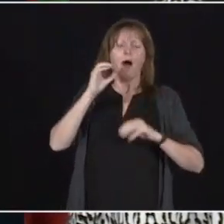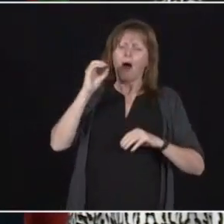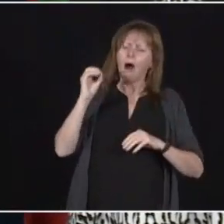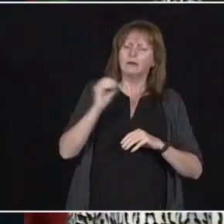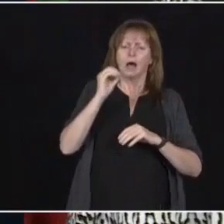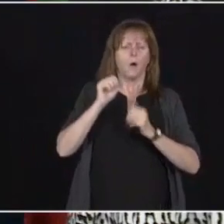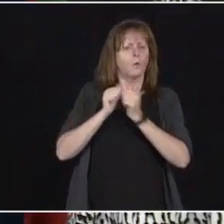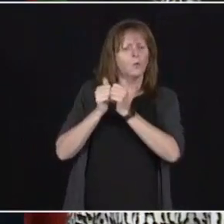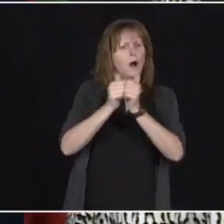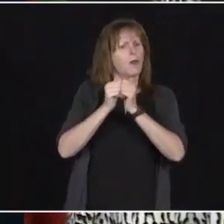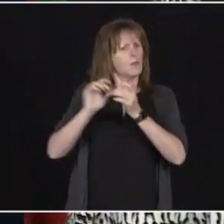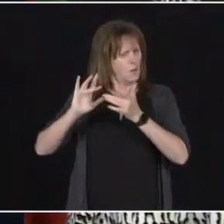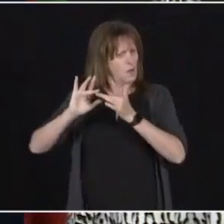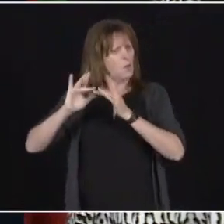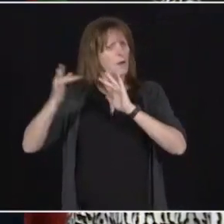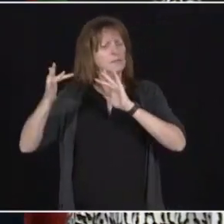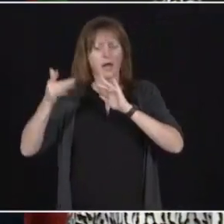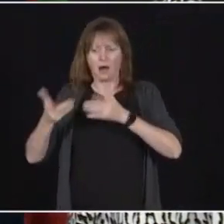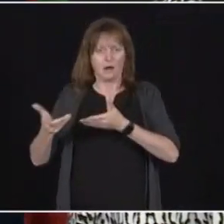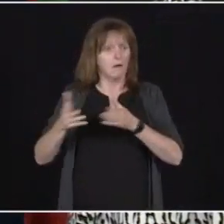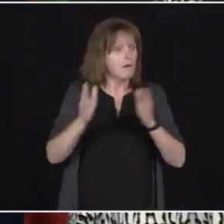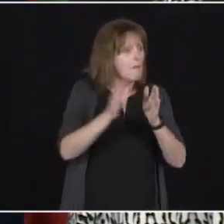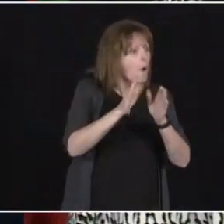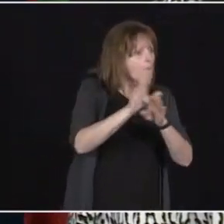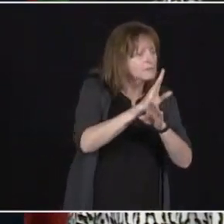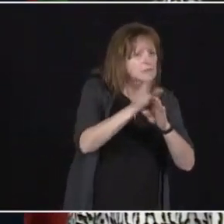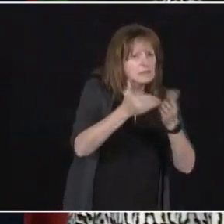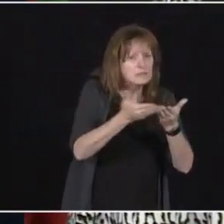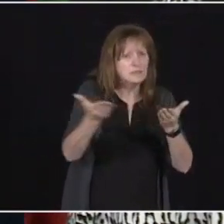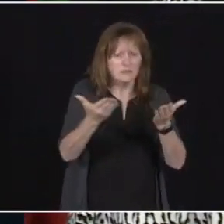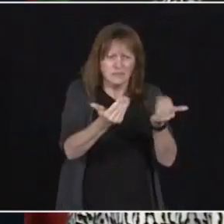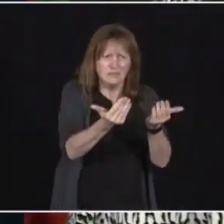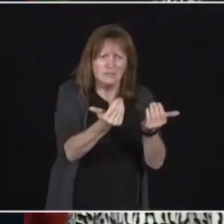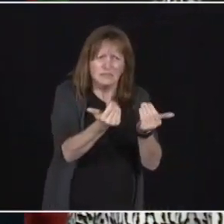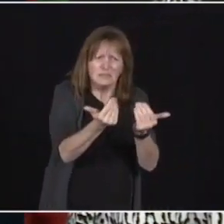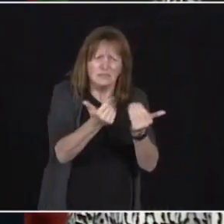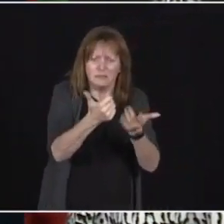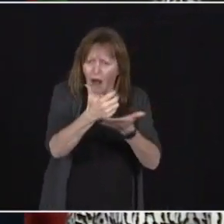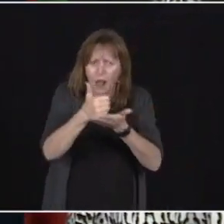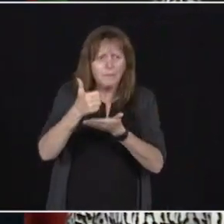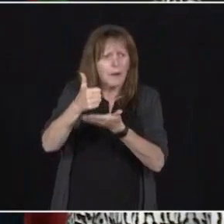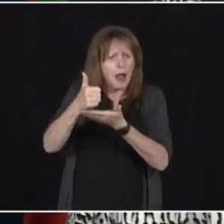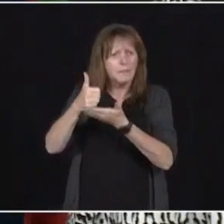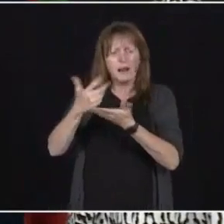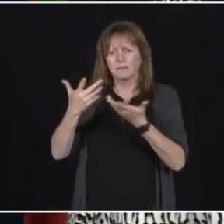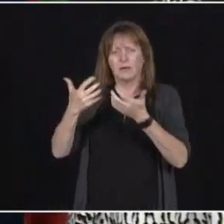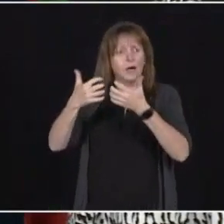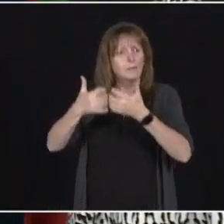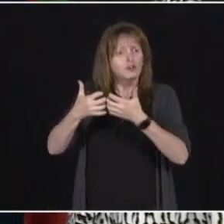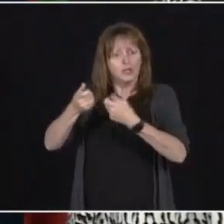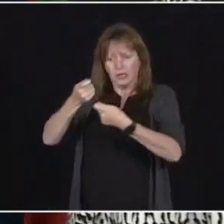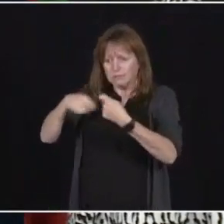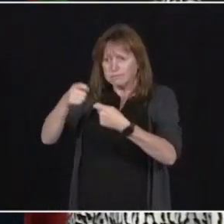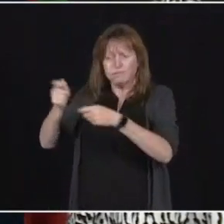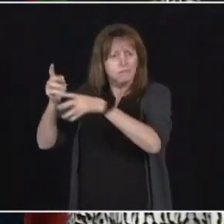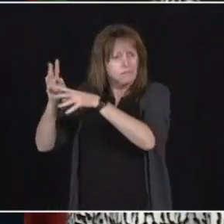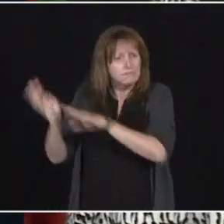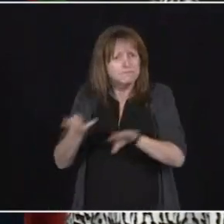We called on our business community for reinforcements. At a time when we needed them most , our business committed he stepped up.